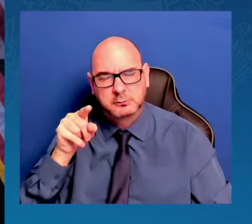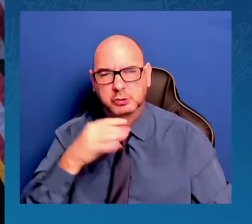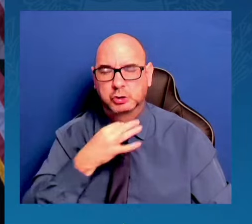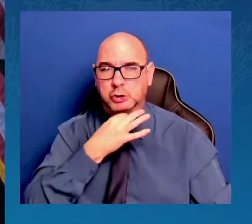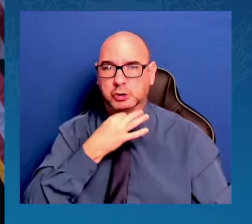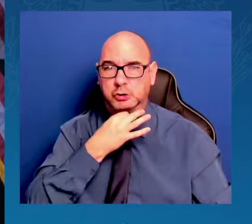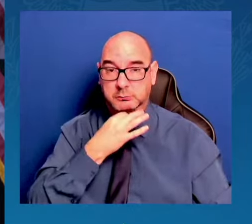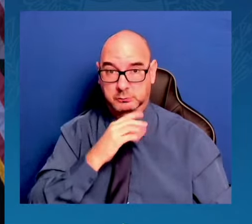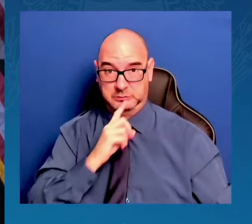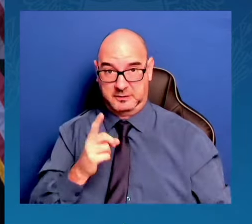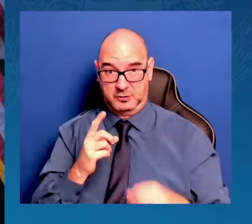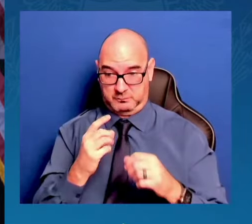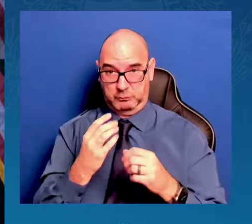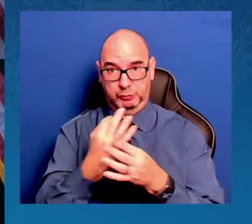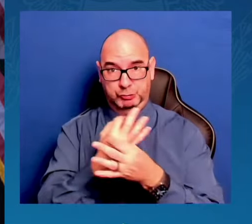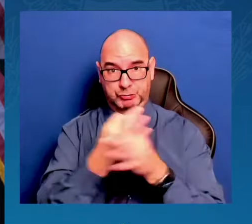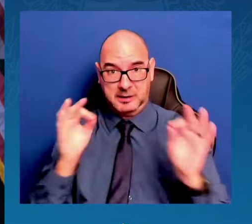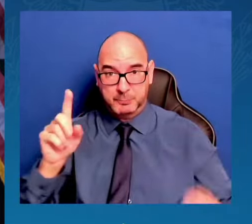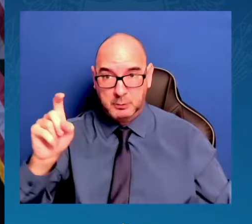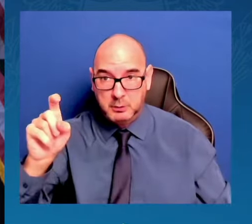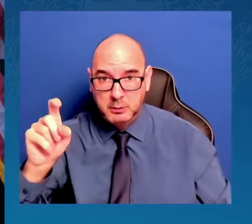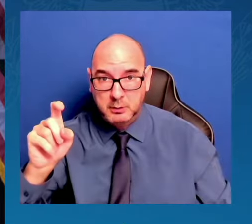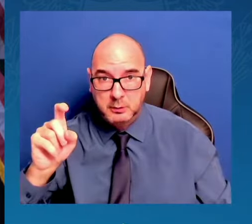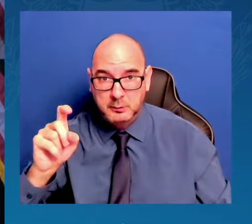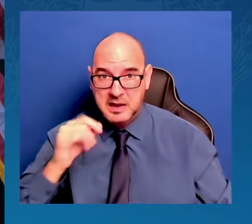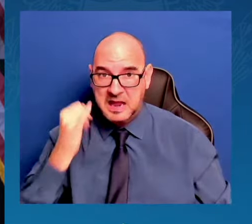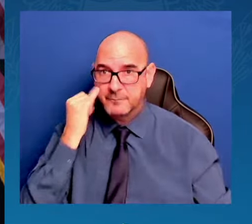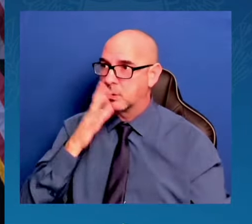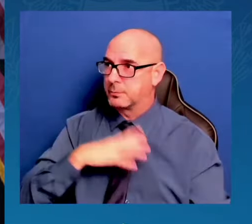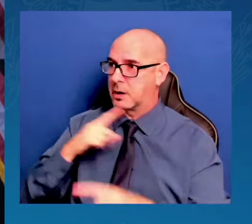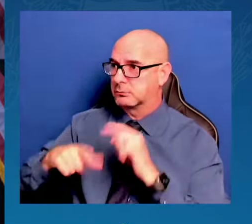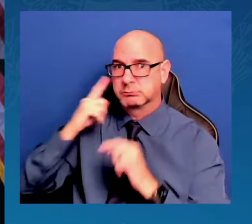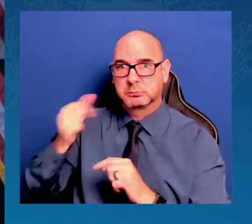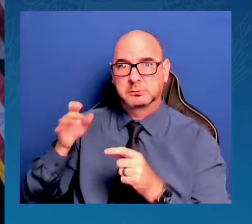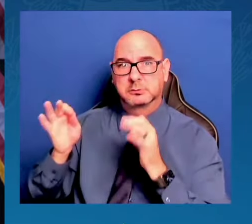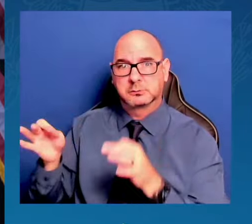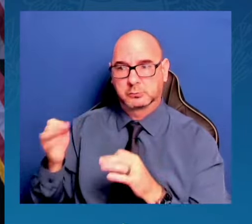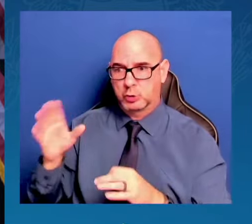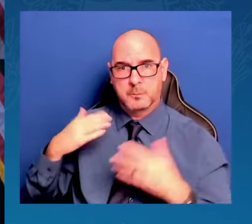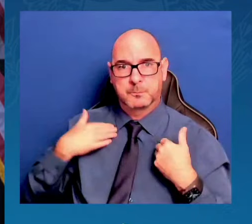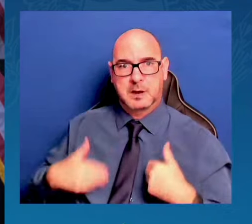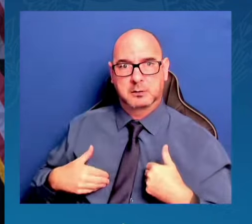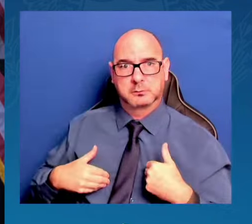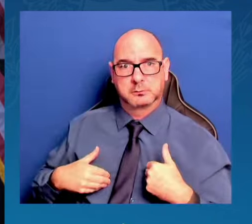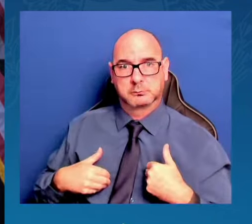if a woman cannot make decisions about her own body? Audience: Nooo -- The Vice President: Can we truly be free